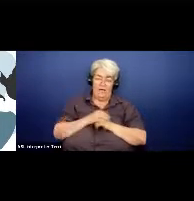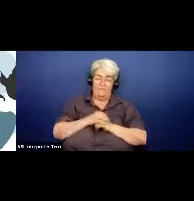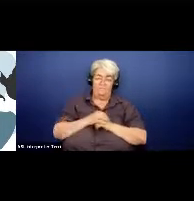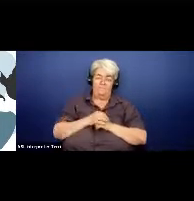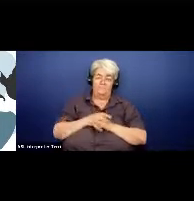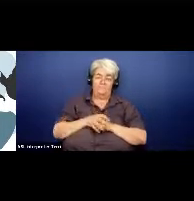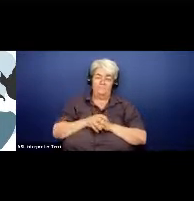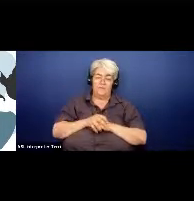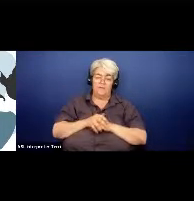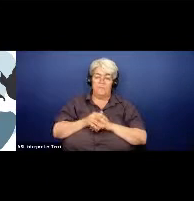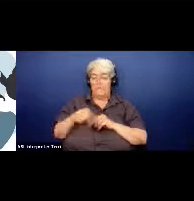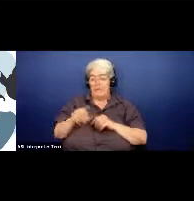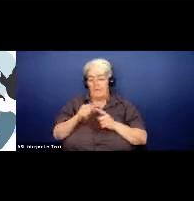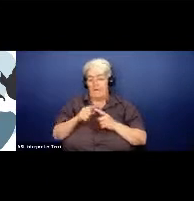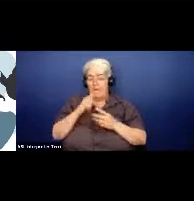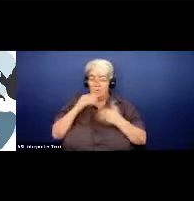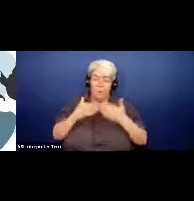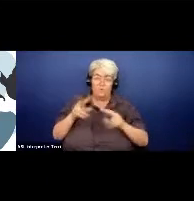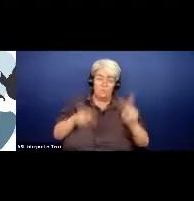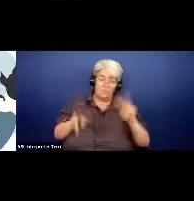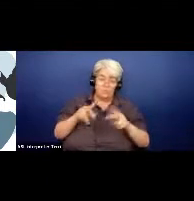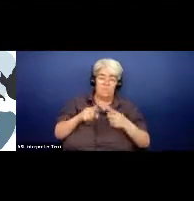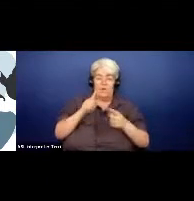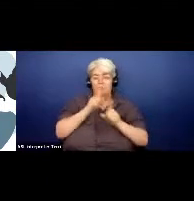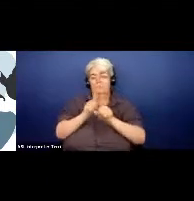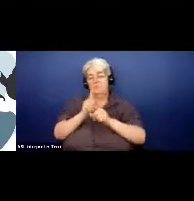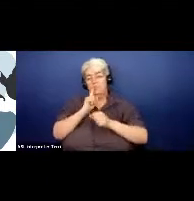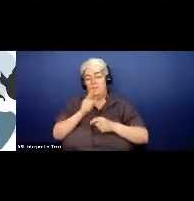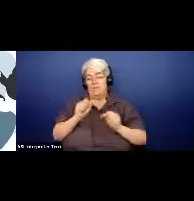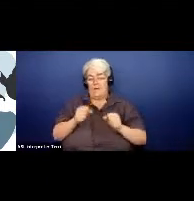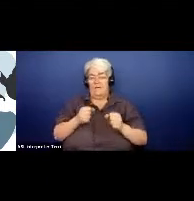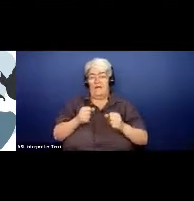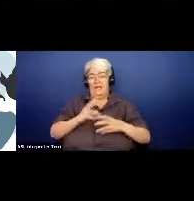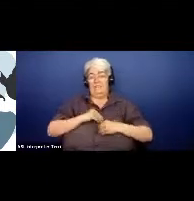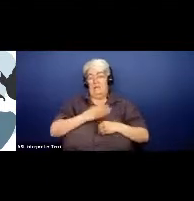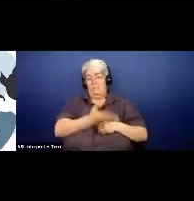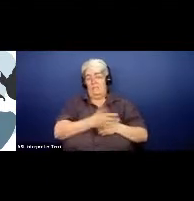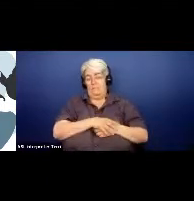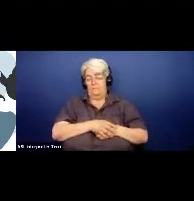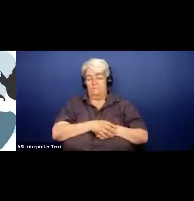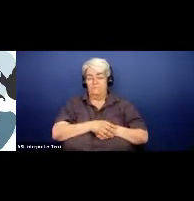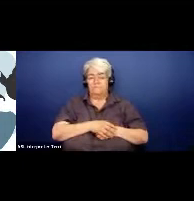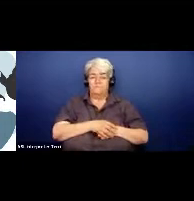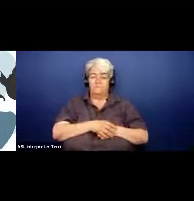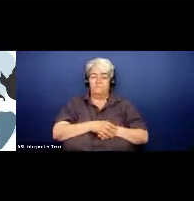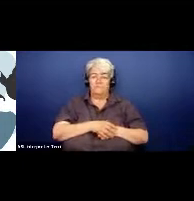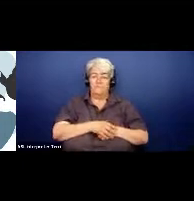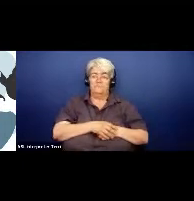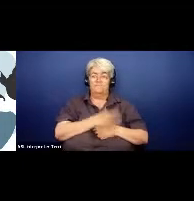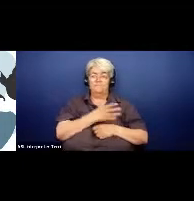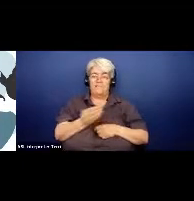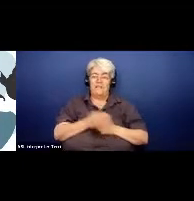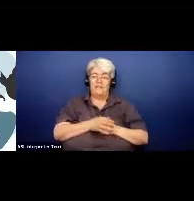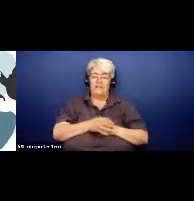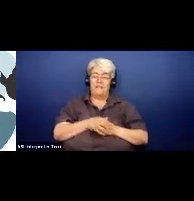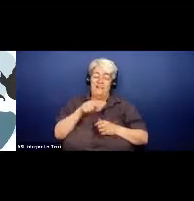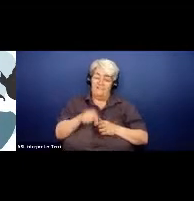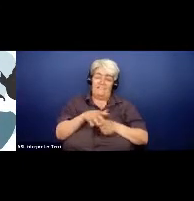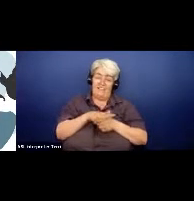can do screening and make sure they can accommodate folks. And at this area of crisis with that